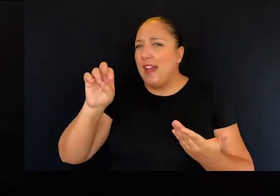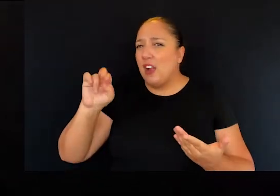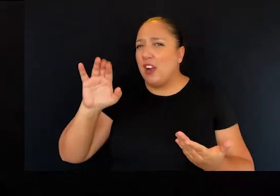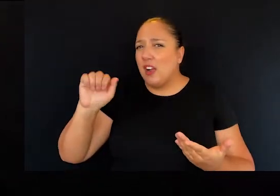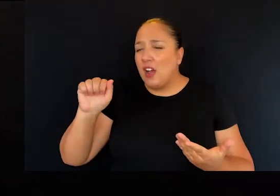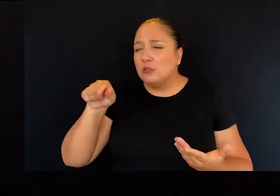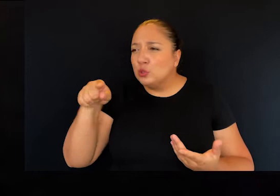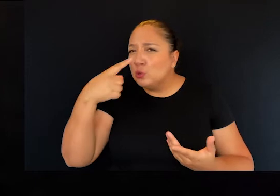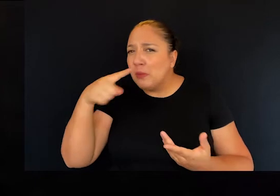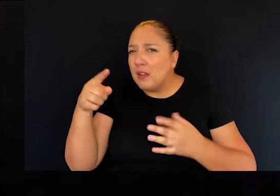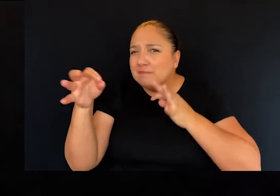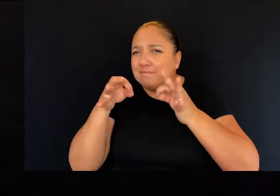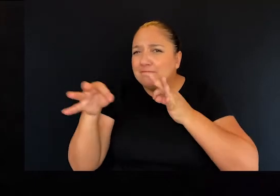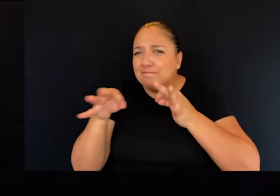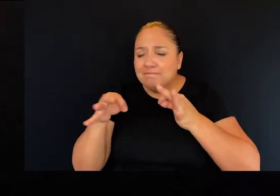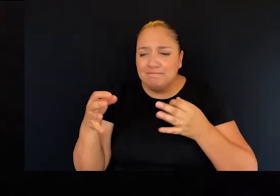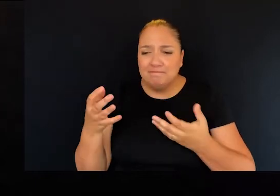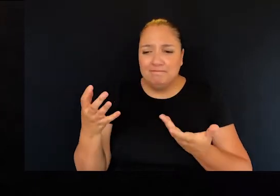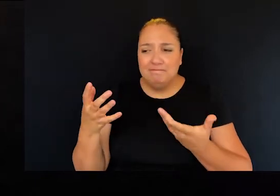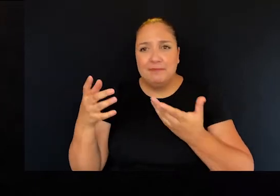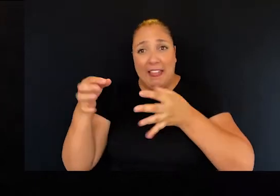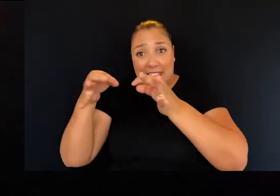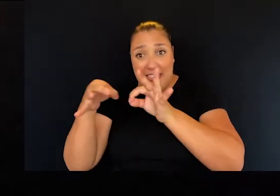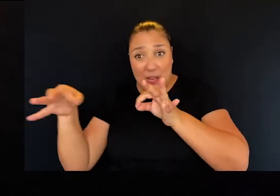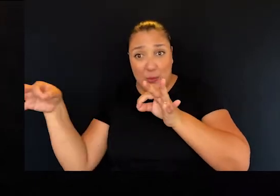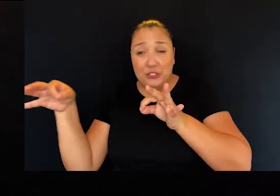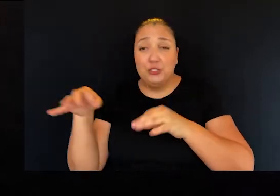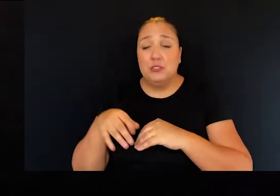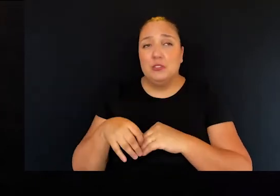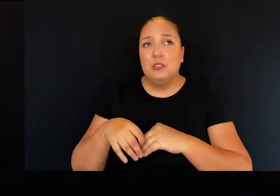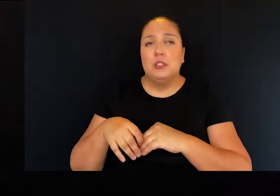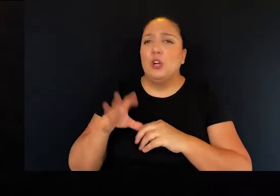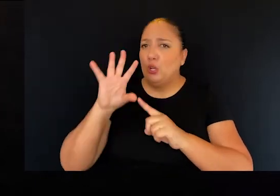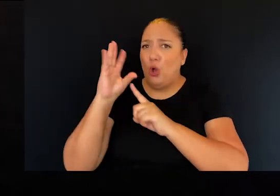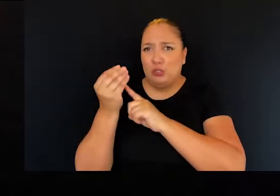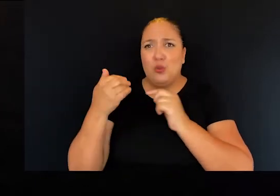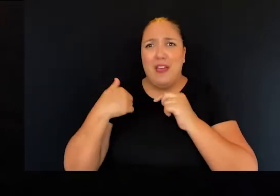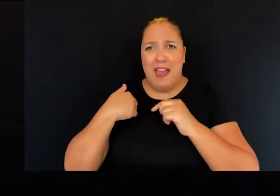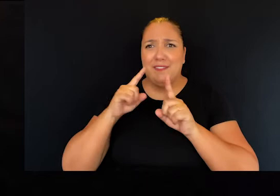first of all, culturally we have so many different subsets of people in this country and around the world.